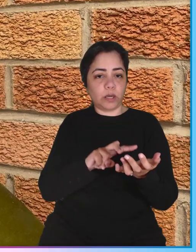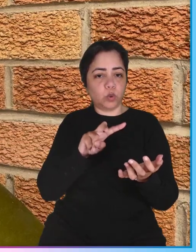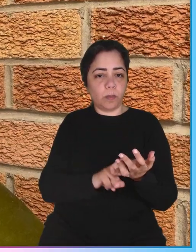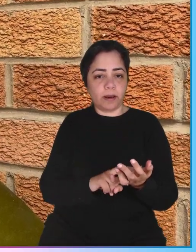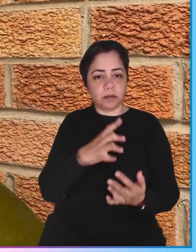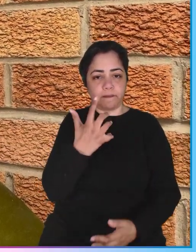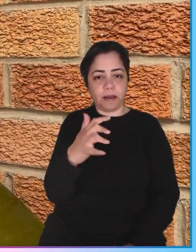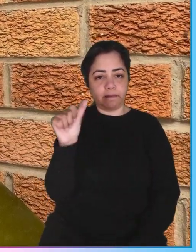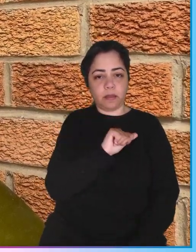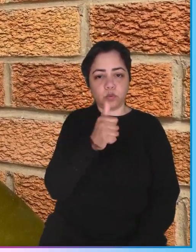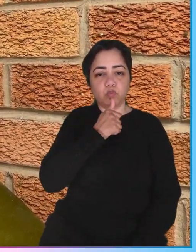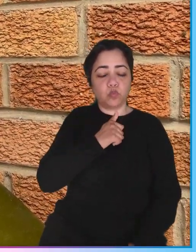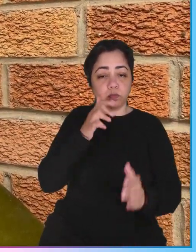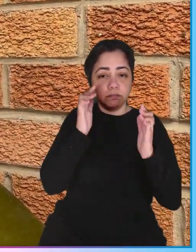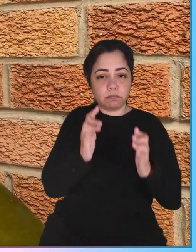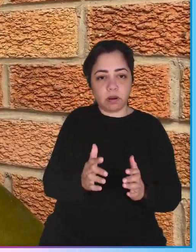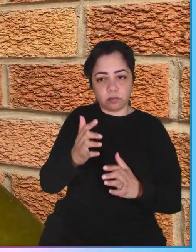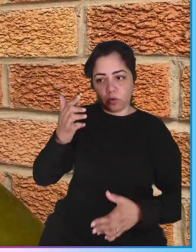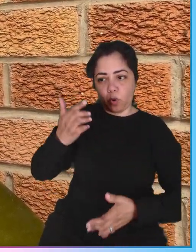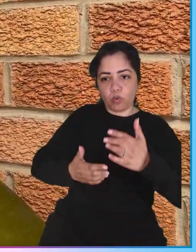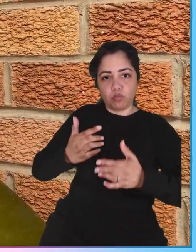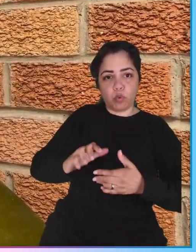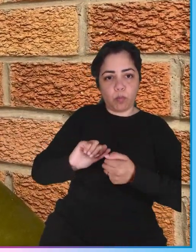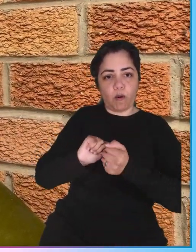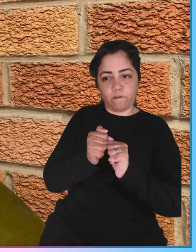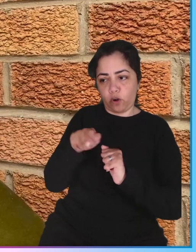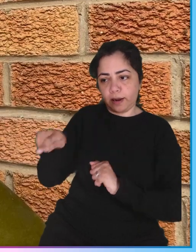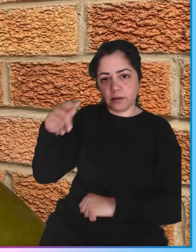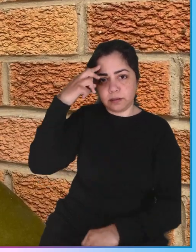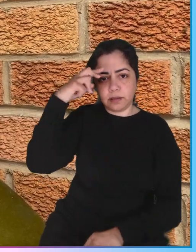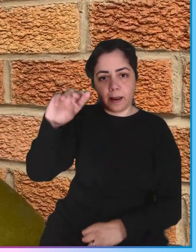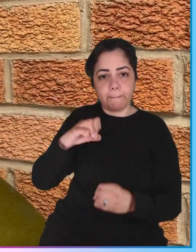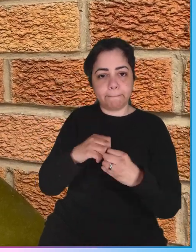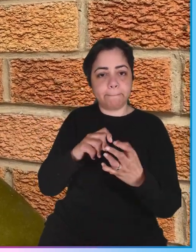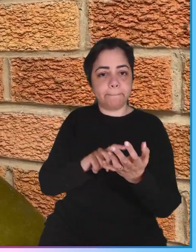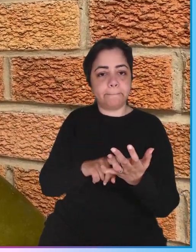[Alison Lang] Autistic people love playing games, but games aren’t designed for autistic people.